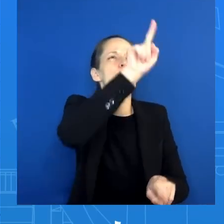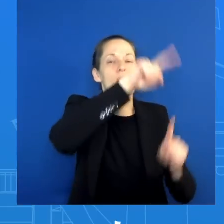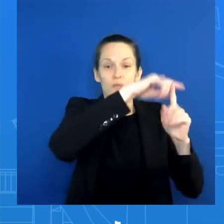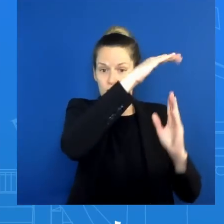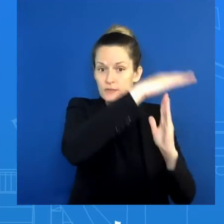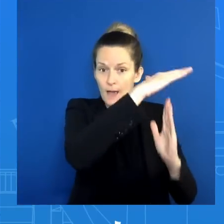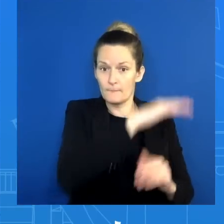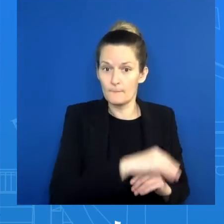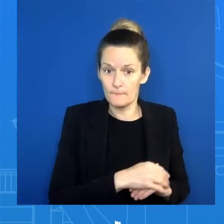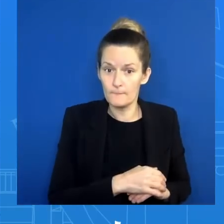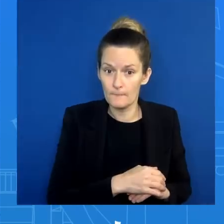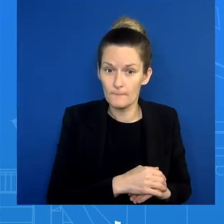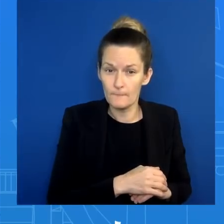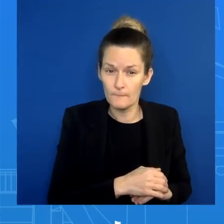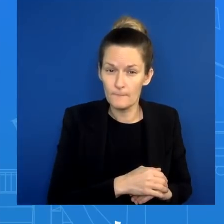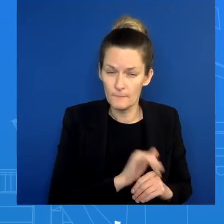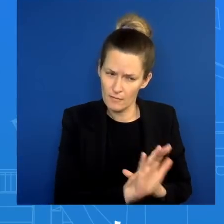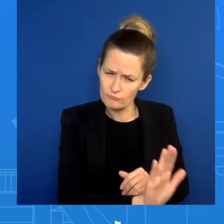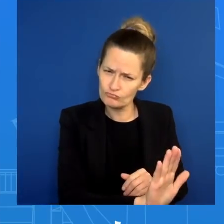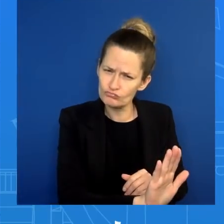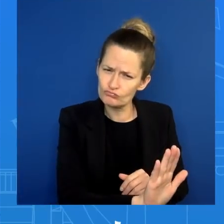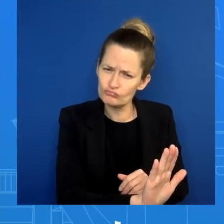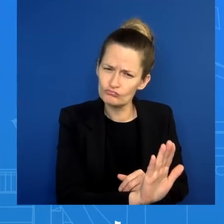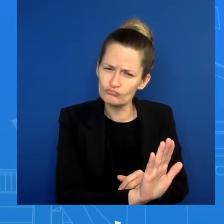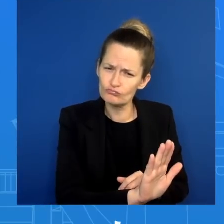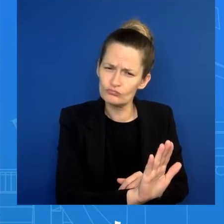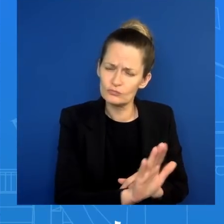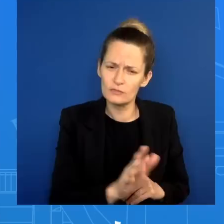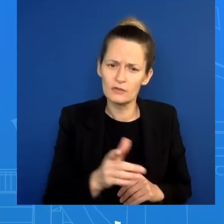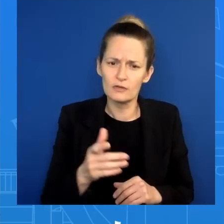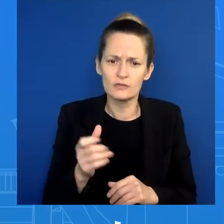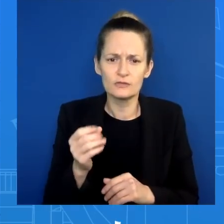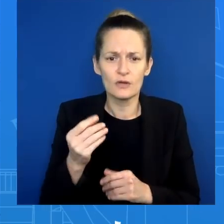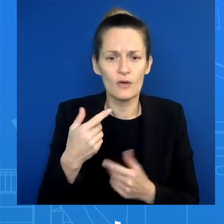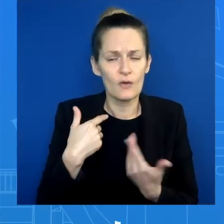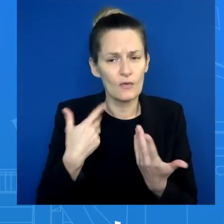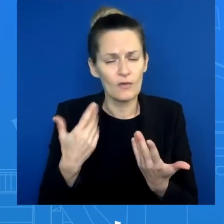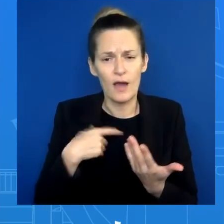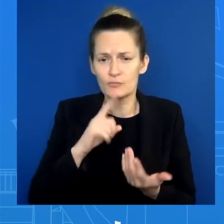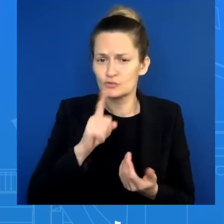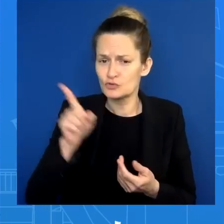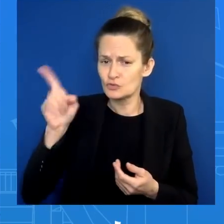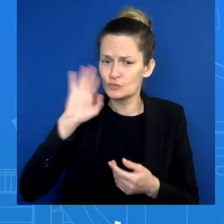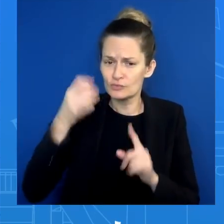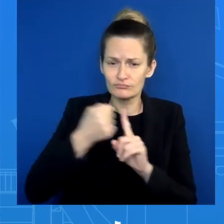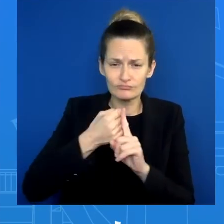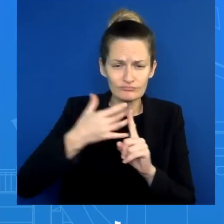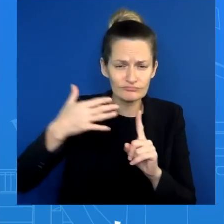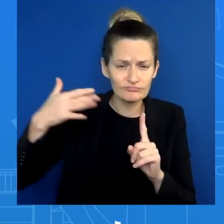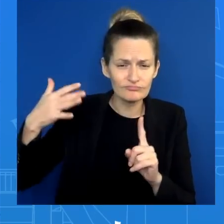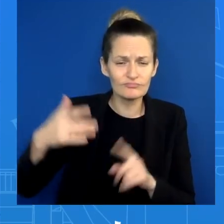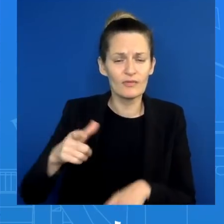the bipartisan infrastructure law, which is historic, the CHIPS Act, which I just talked about, the inflation reduction.